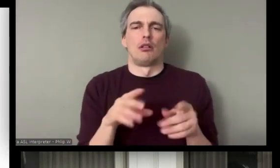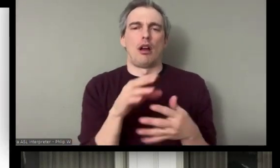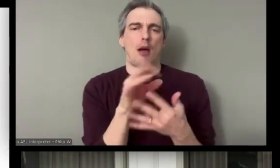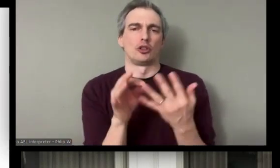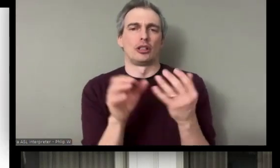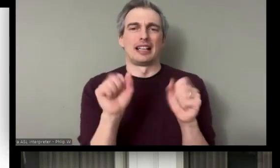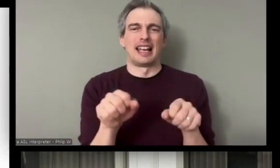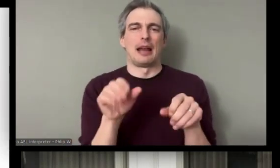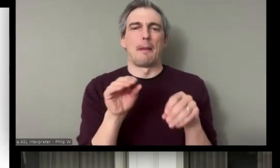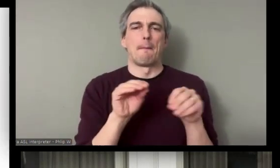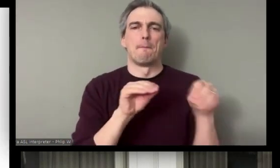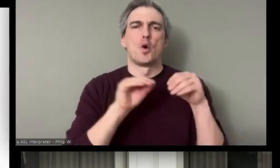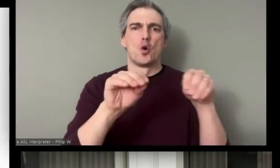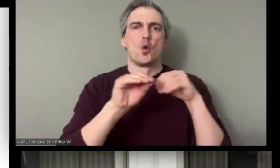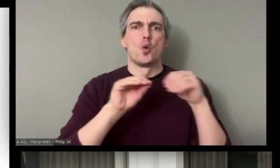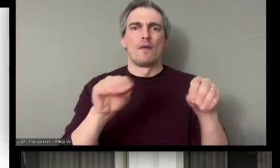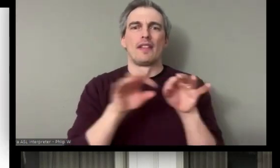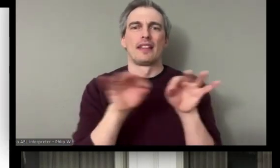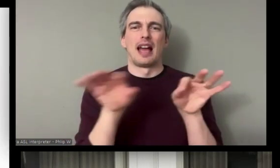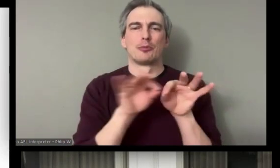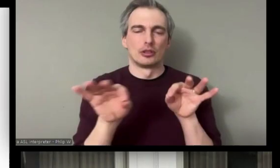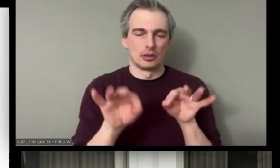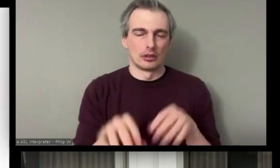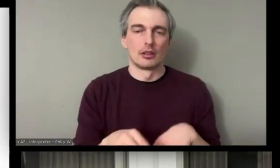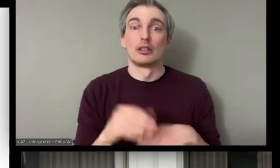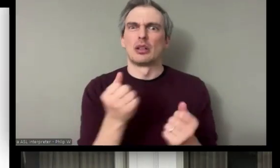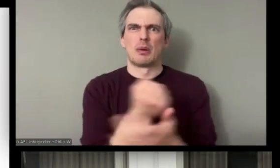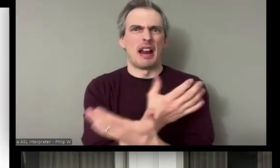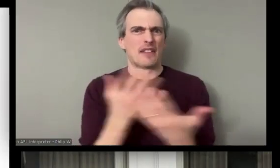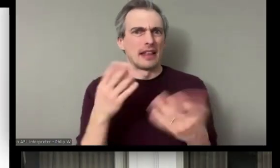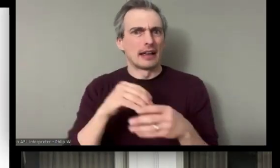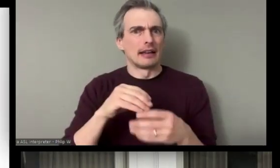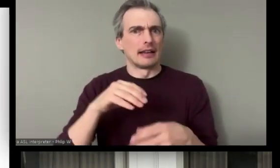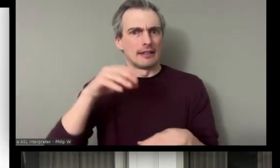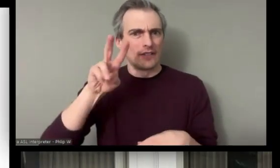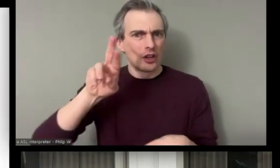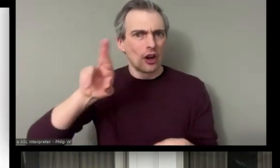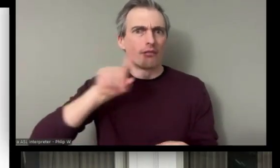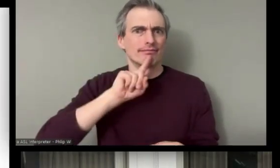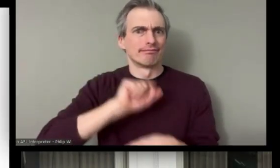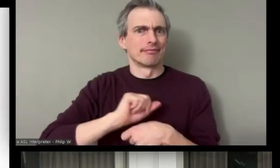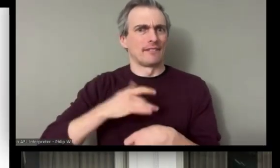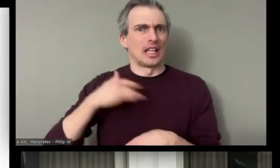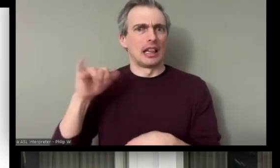or the head controller that's appropriate. But give someone the option to move them.